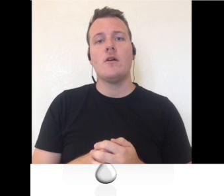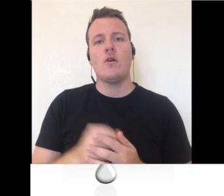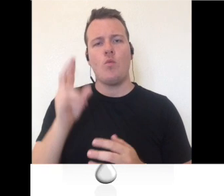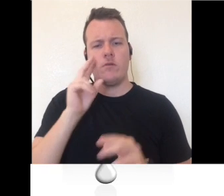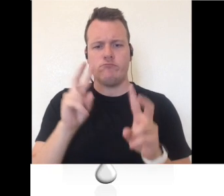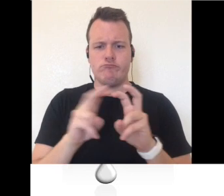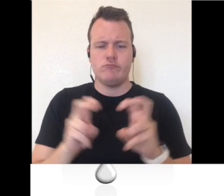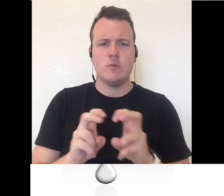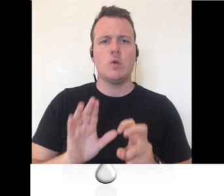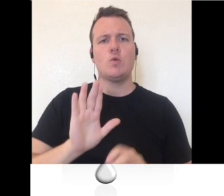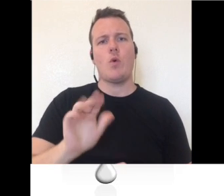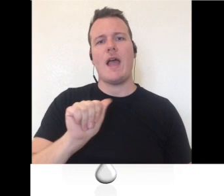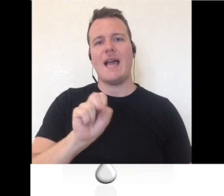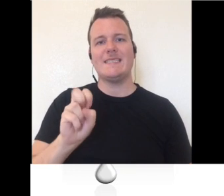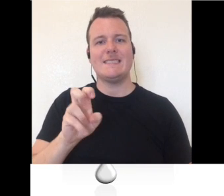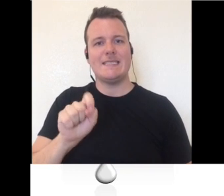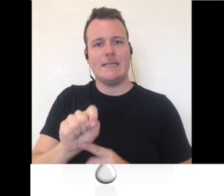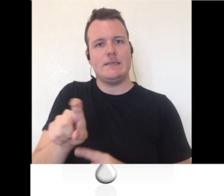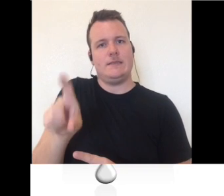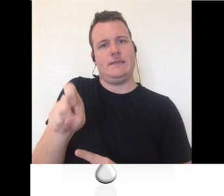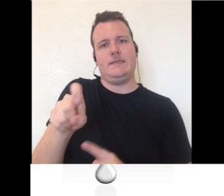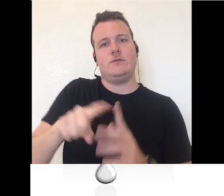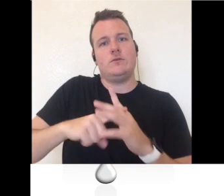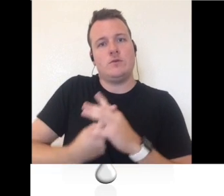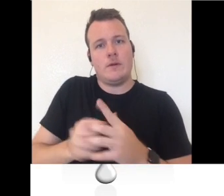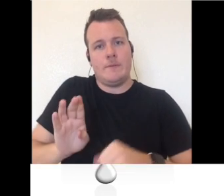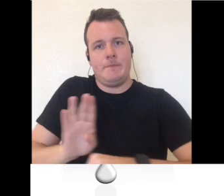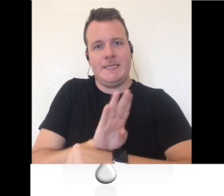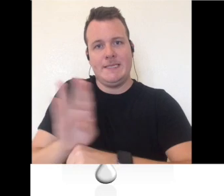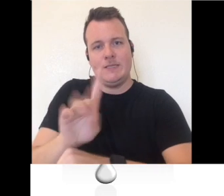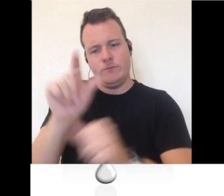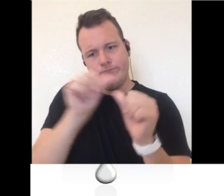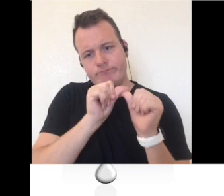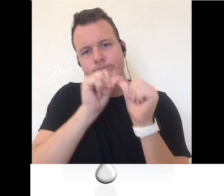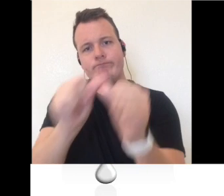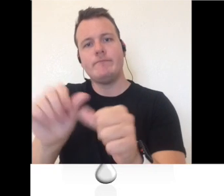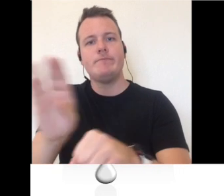hiring of people, and it looks at what kind of assets you're going to need to